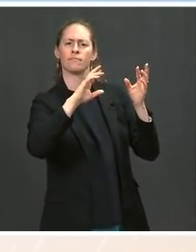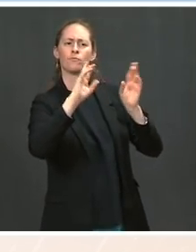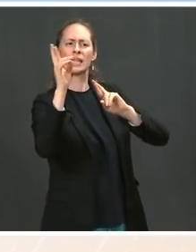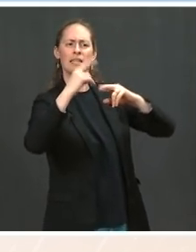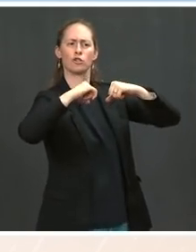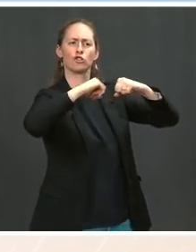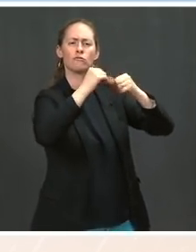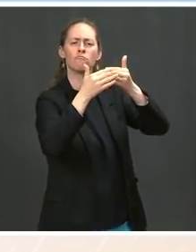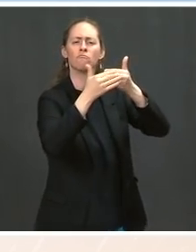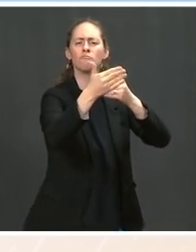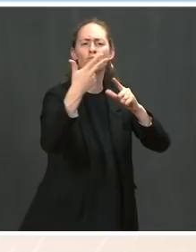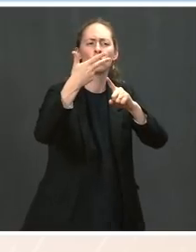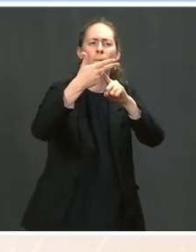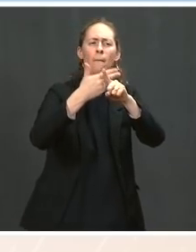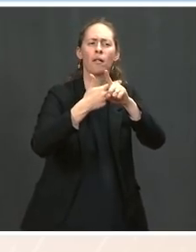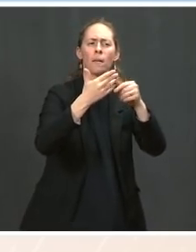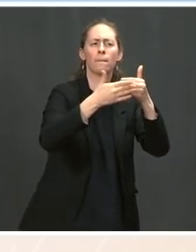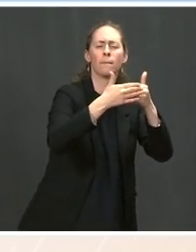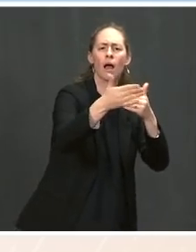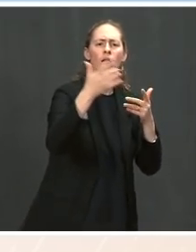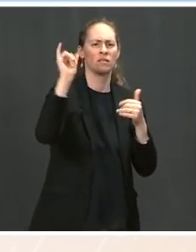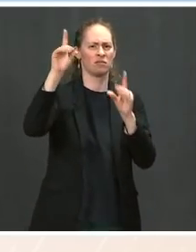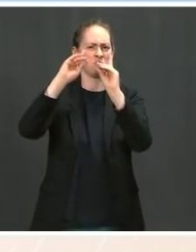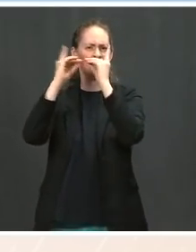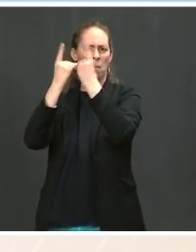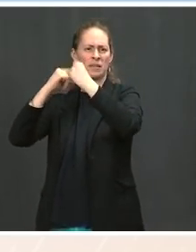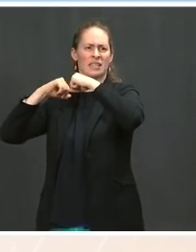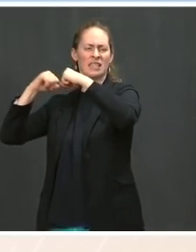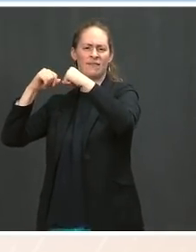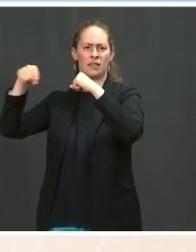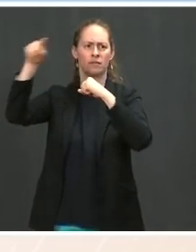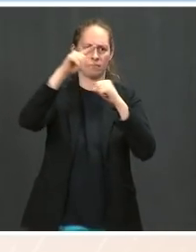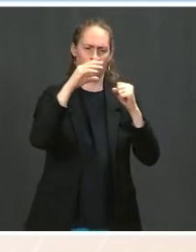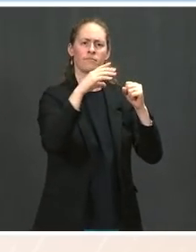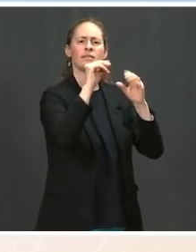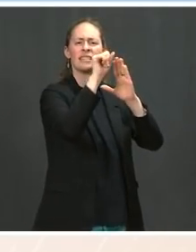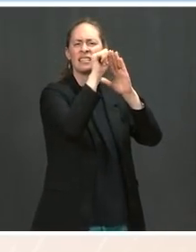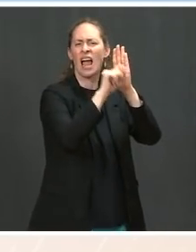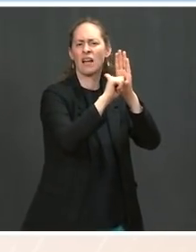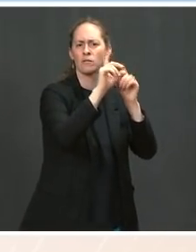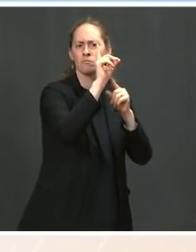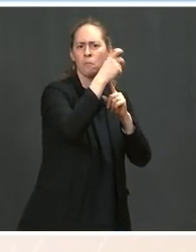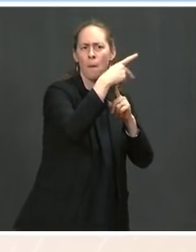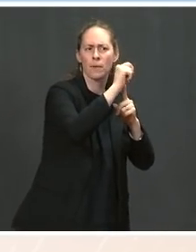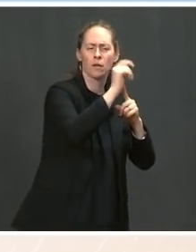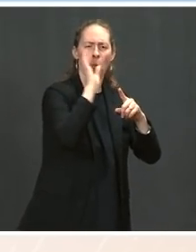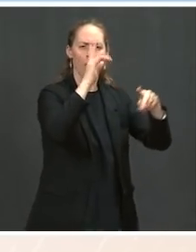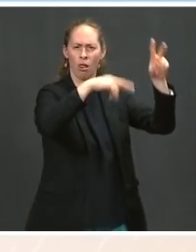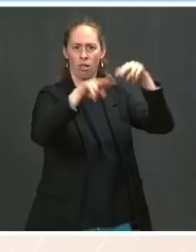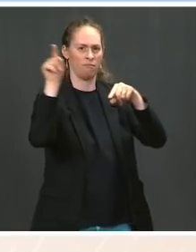and State Department in coordination. The Press: Okay. And then just one more on immigration. The outgoing Ambassador Jacobson said on Friday that --